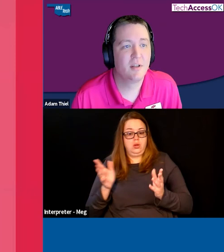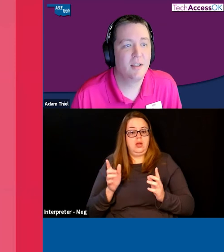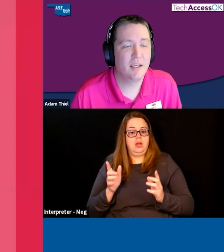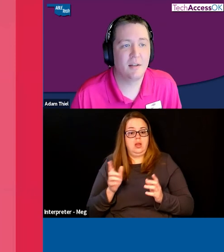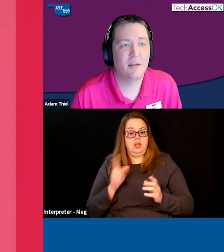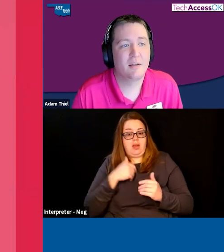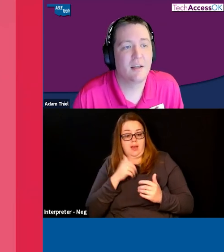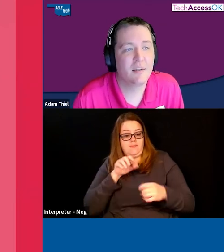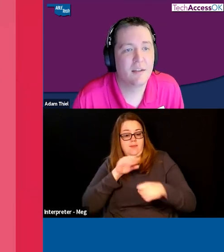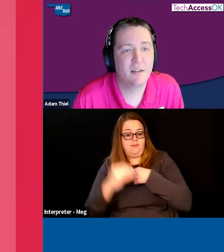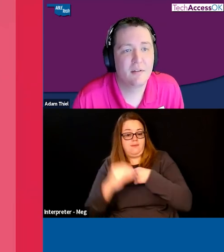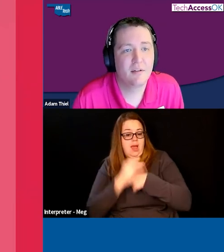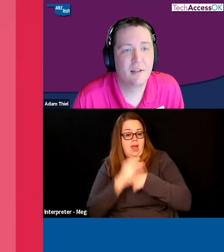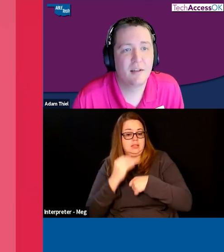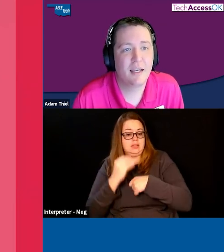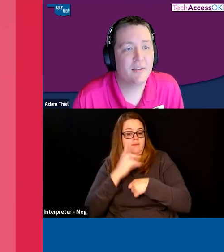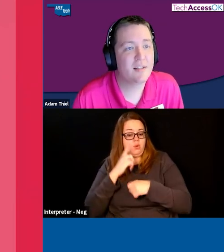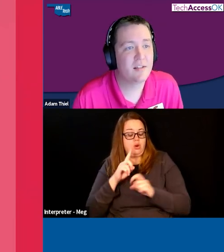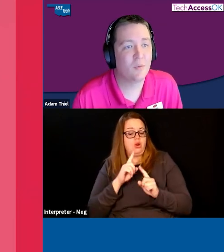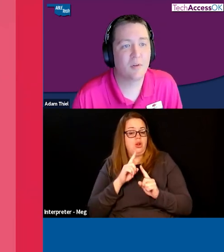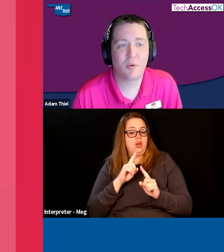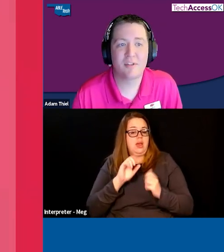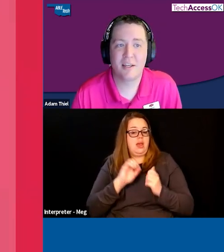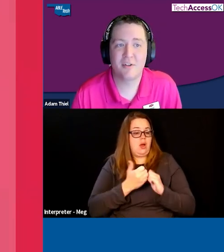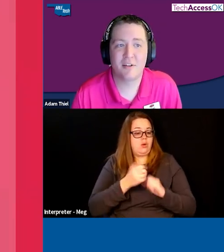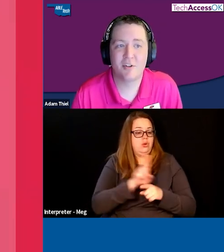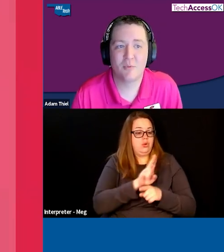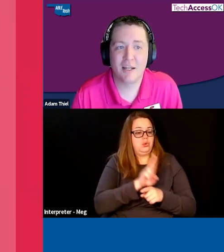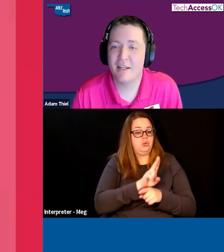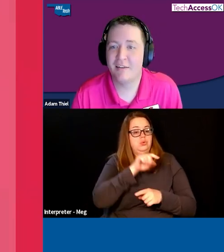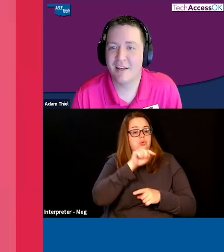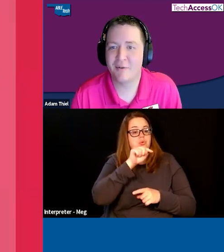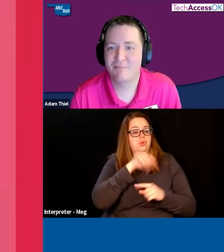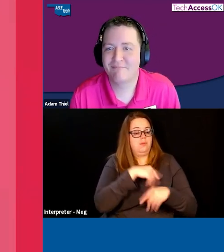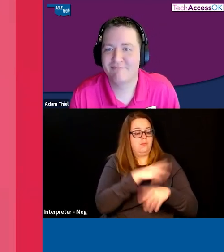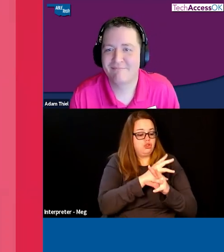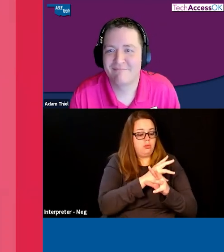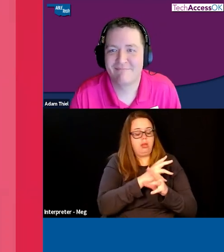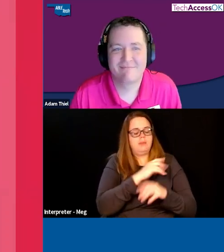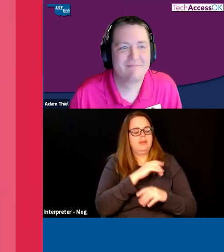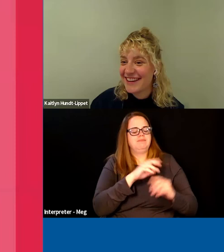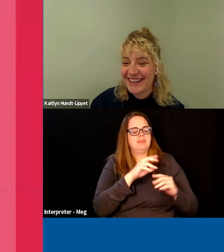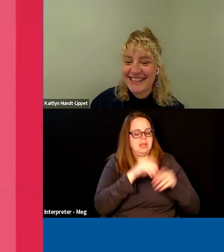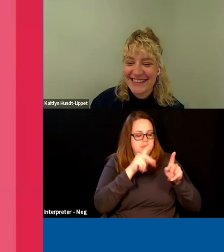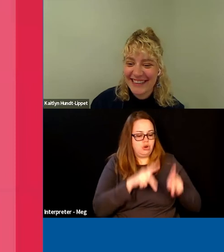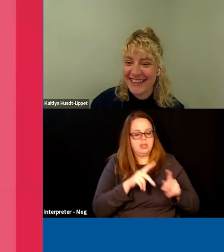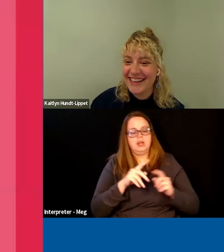And they add, this is a wonderful presentation and just what I needed, thank you. Thanks.